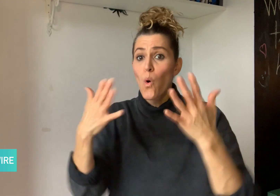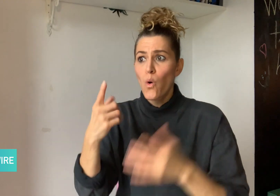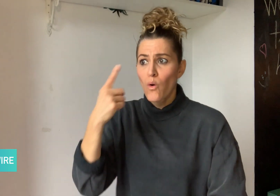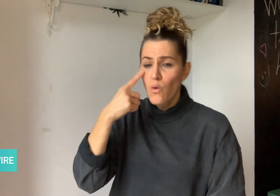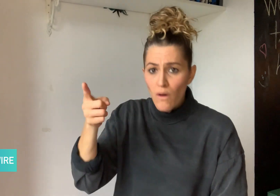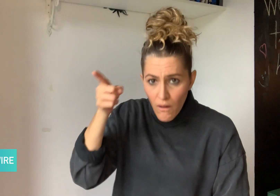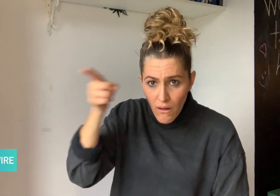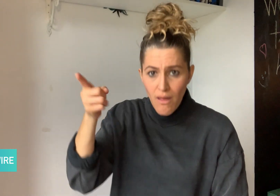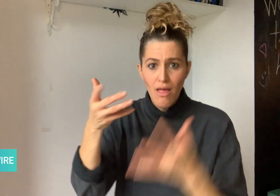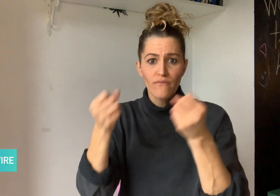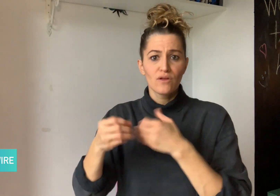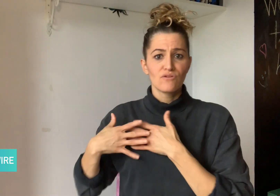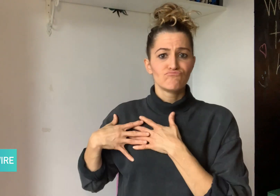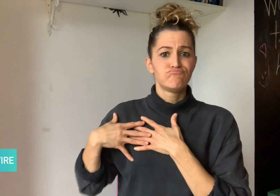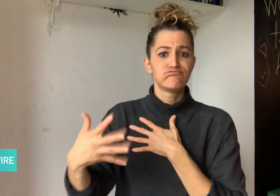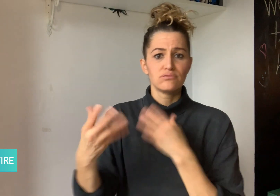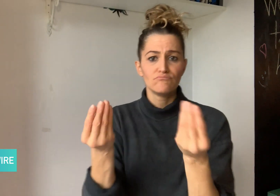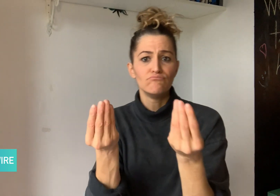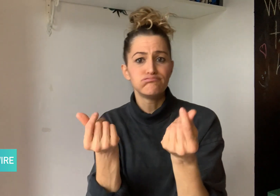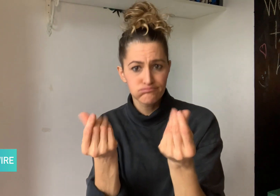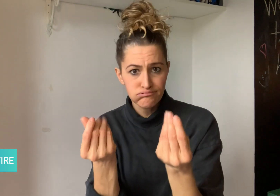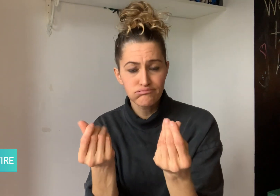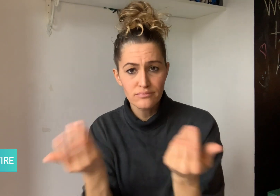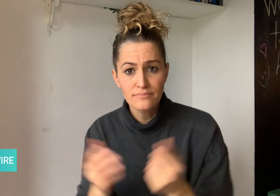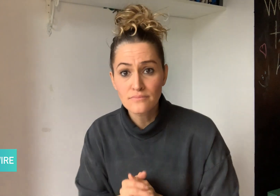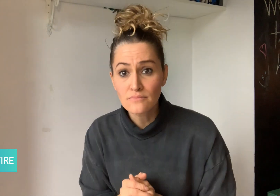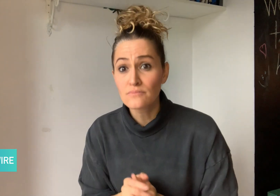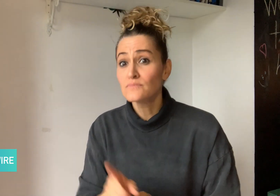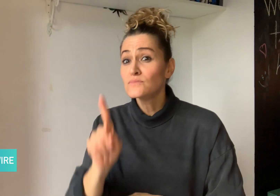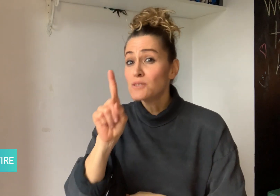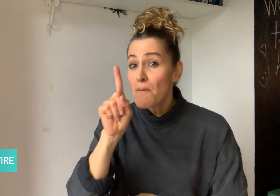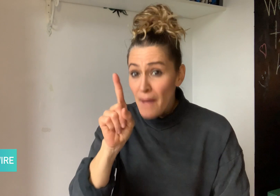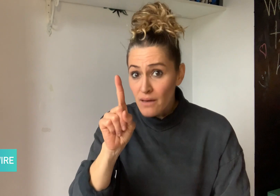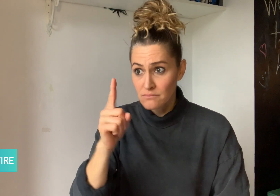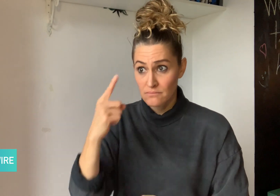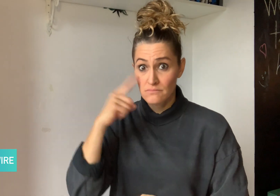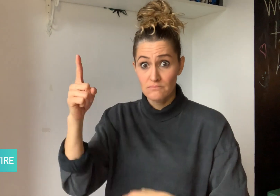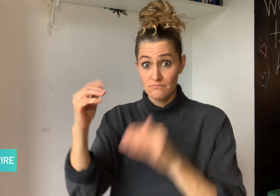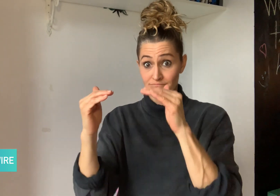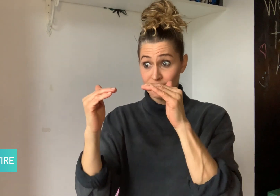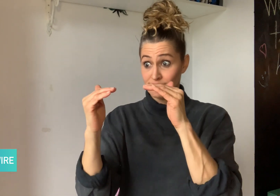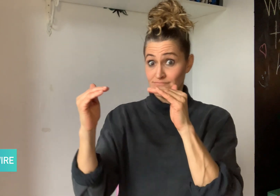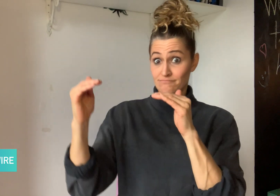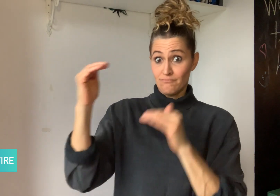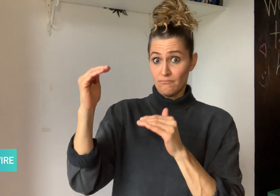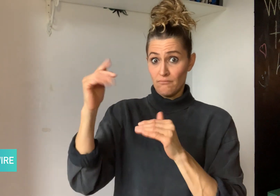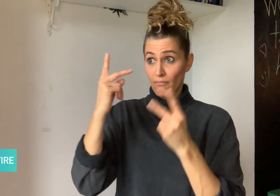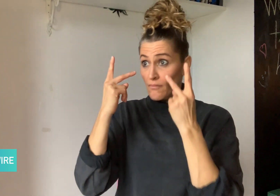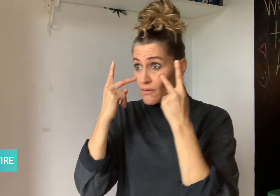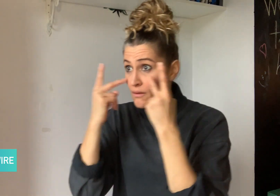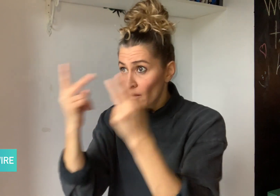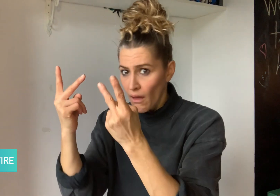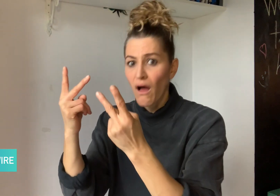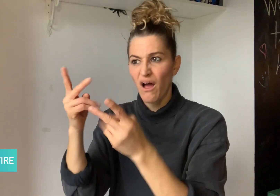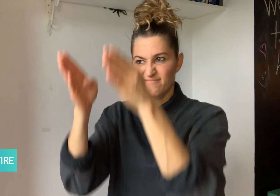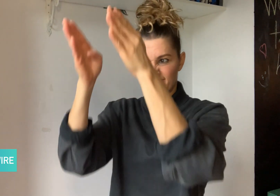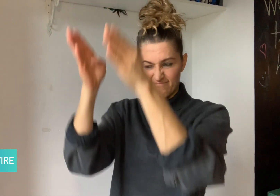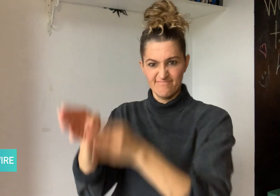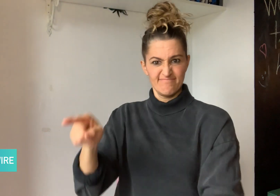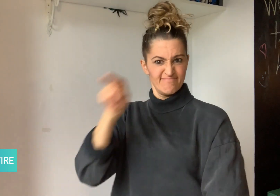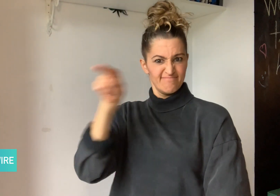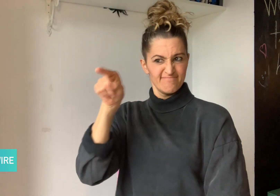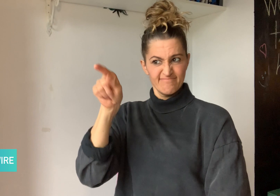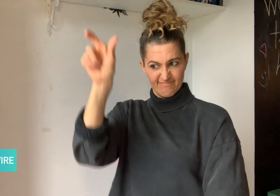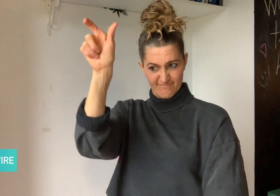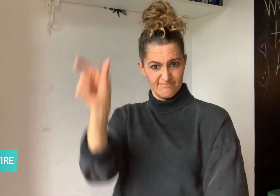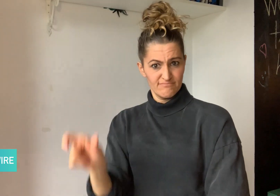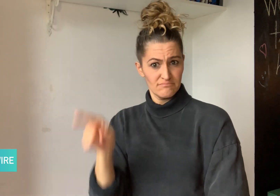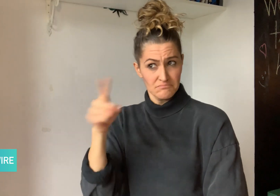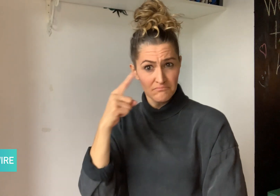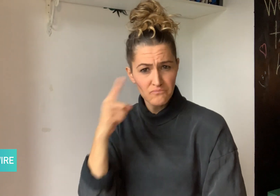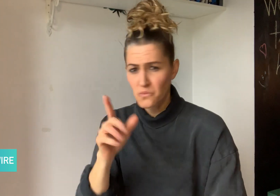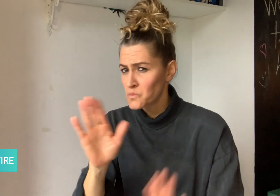or money, but their elitism does not define who they are as a person.